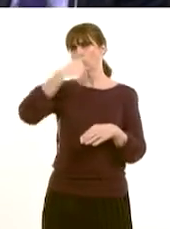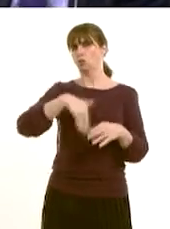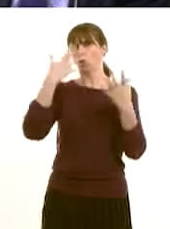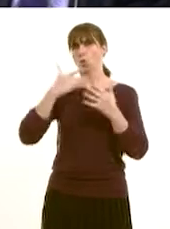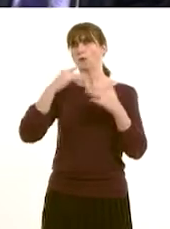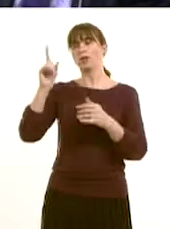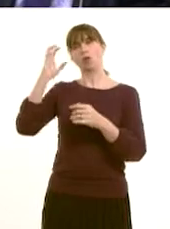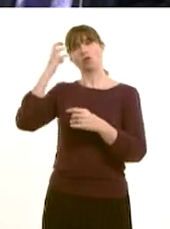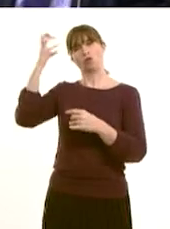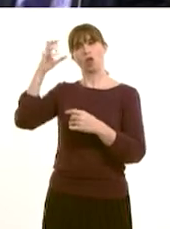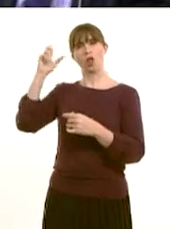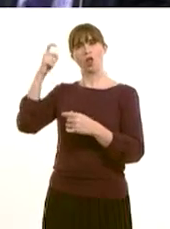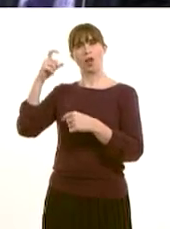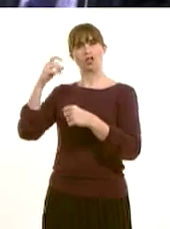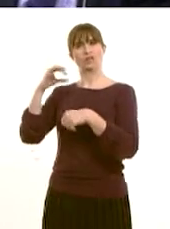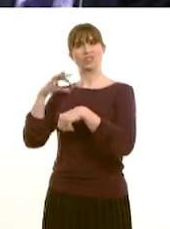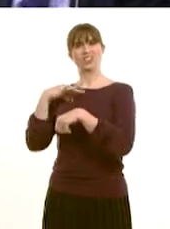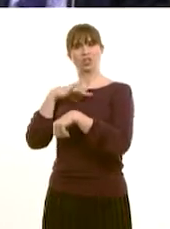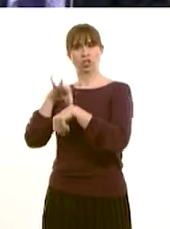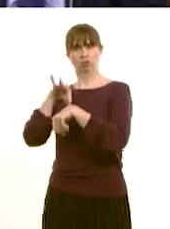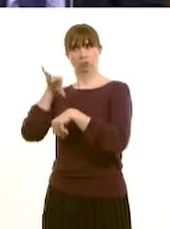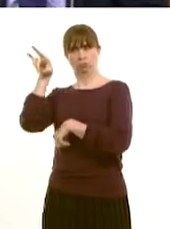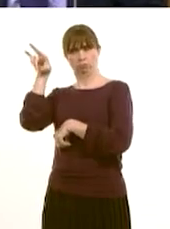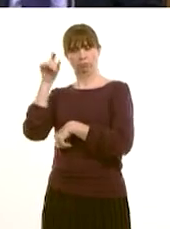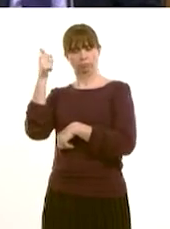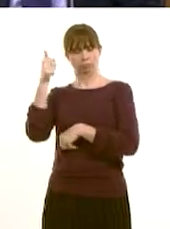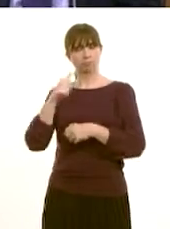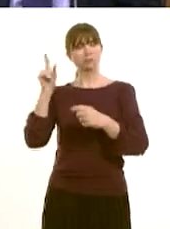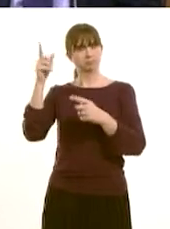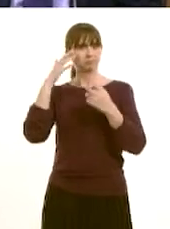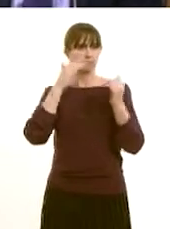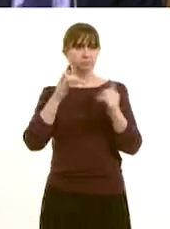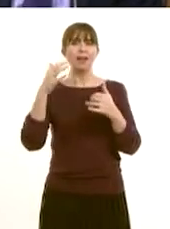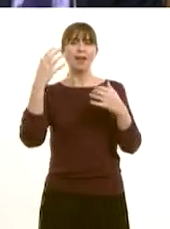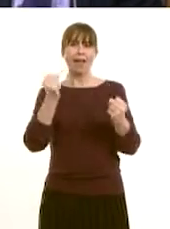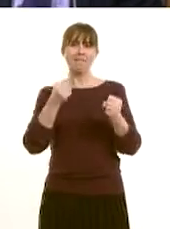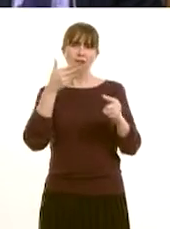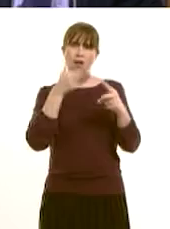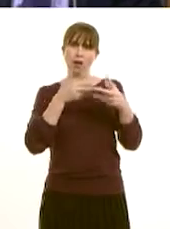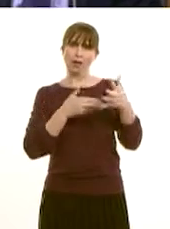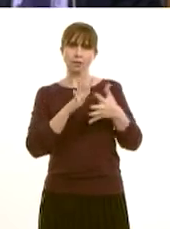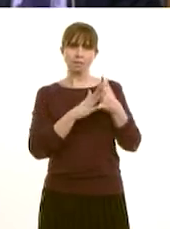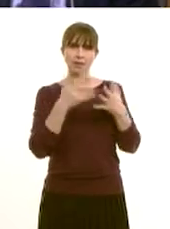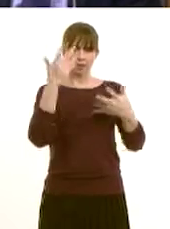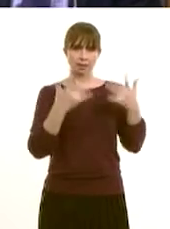College of Physicians. We have a system of intelligent targets, so that data are readily accessible to clinicians,